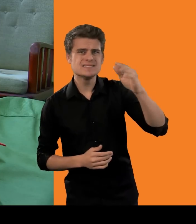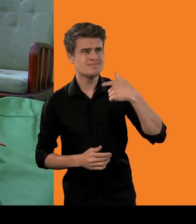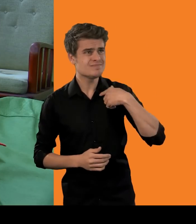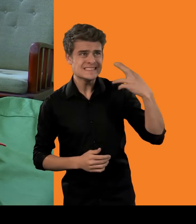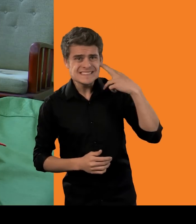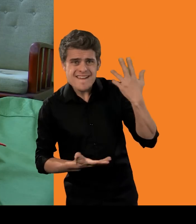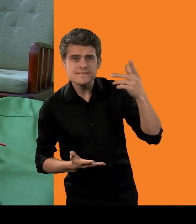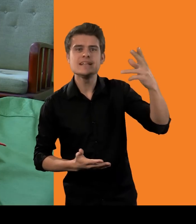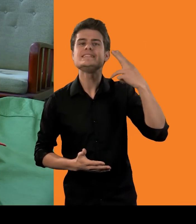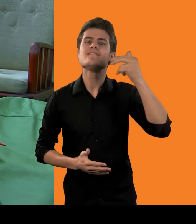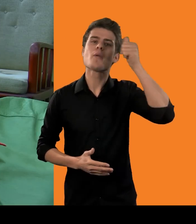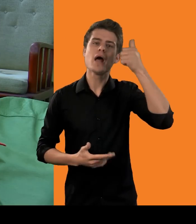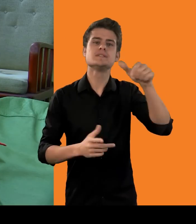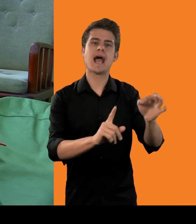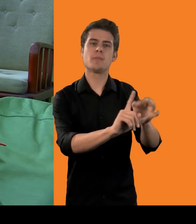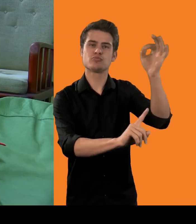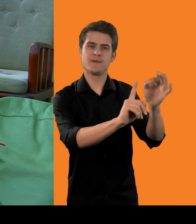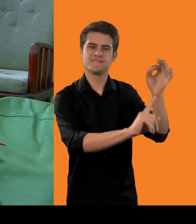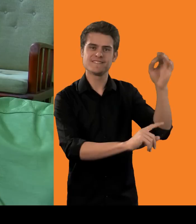and they need to be aware.